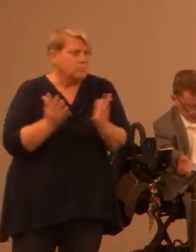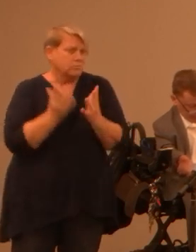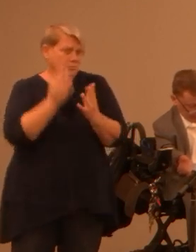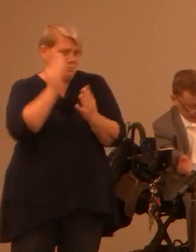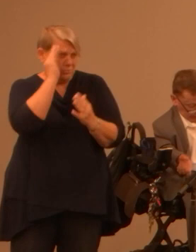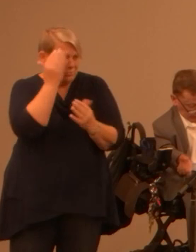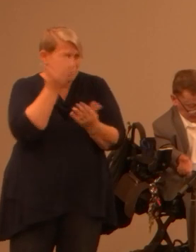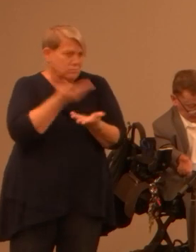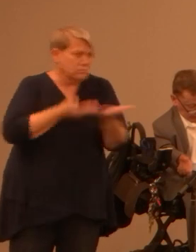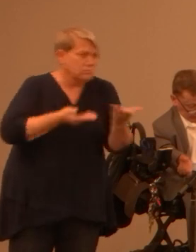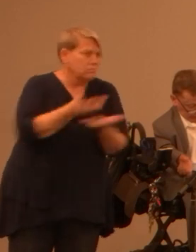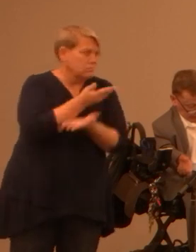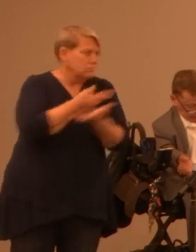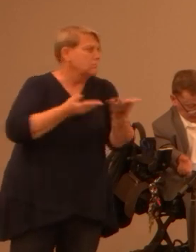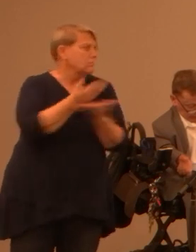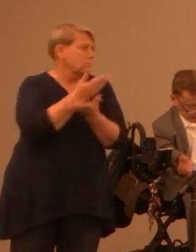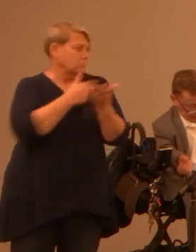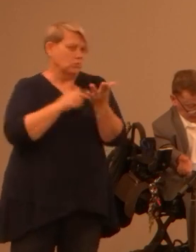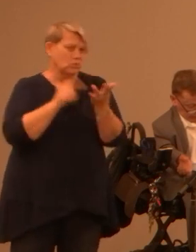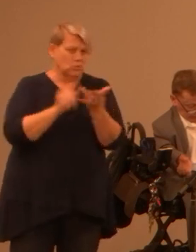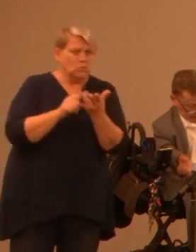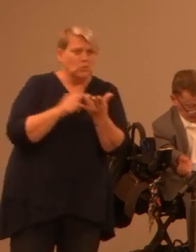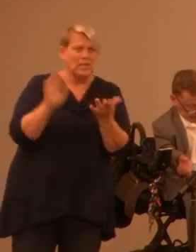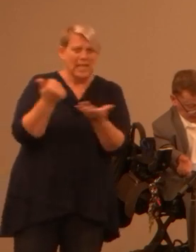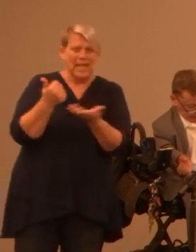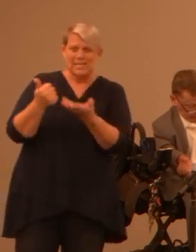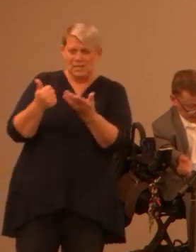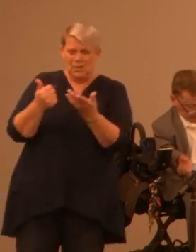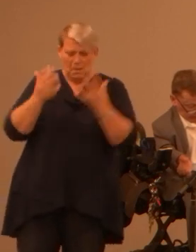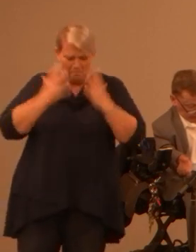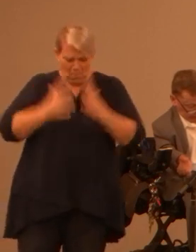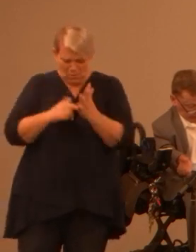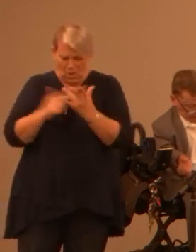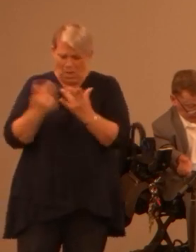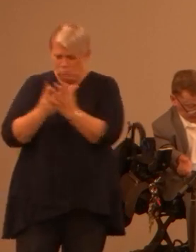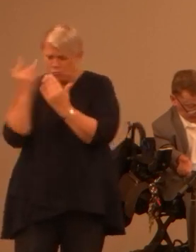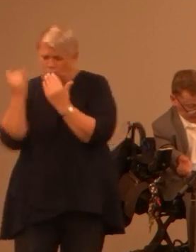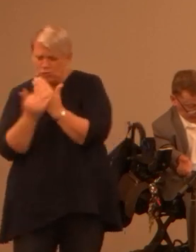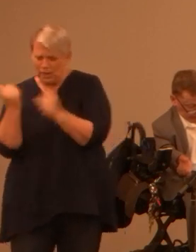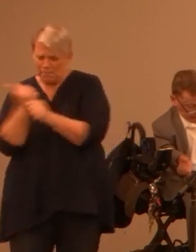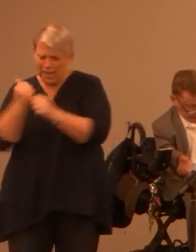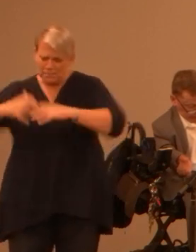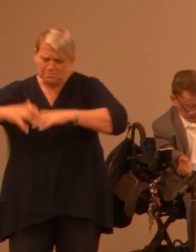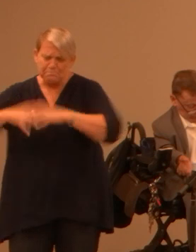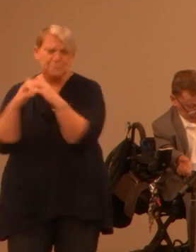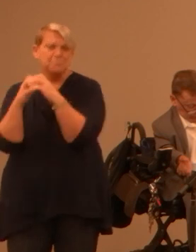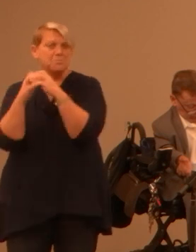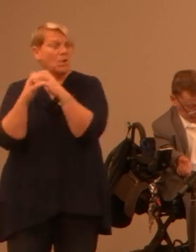getting budget applied to make projects a reality, a lot of time spent